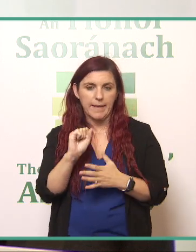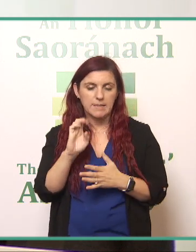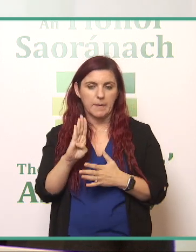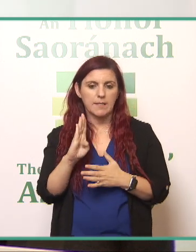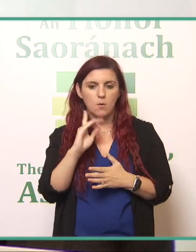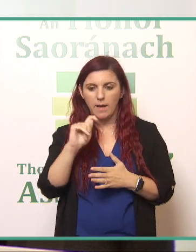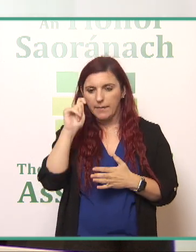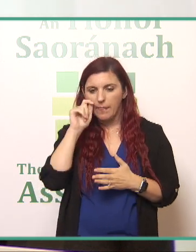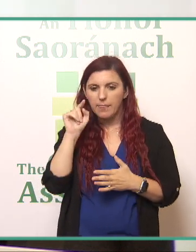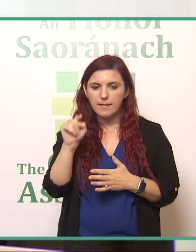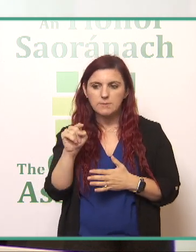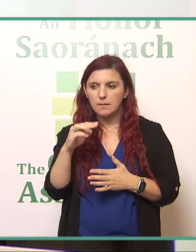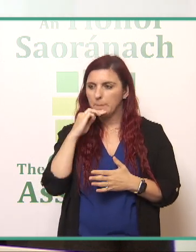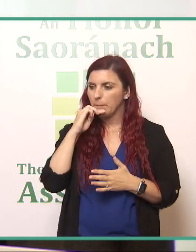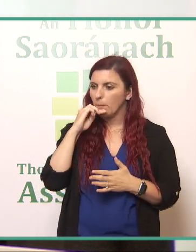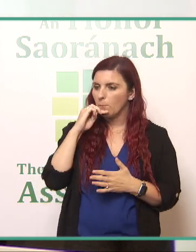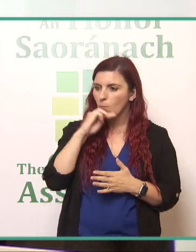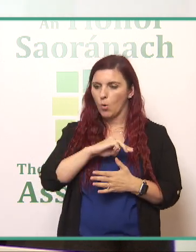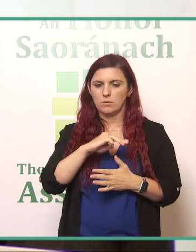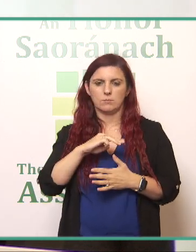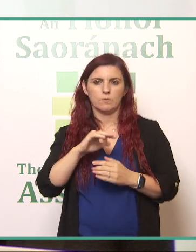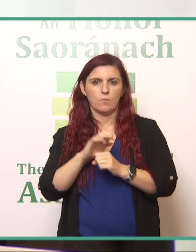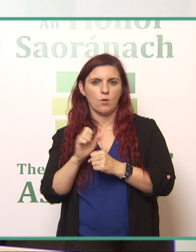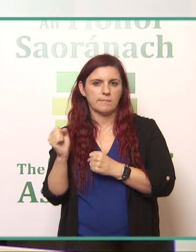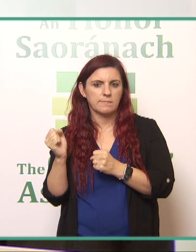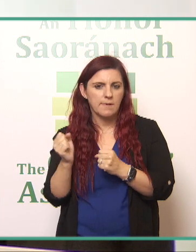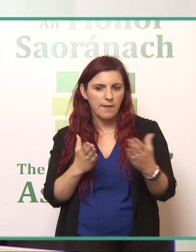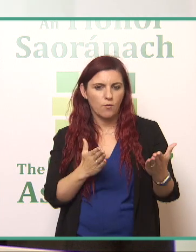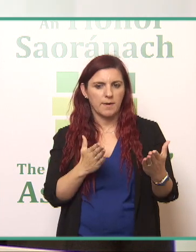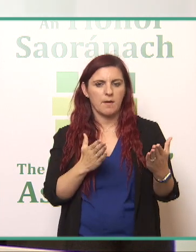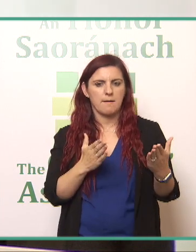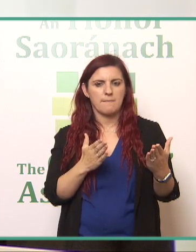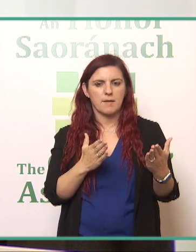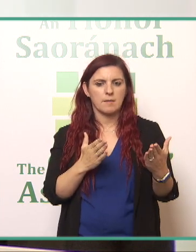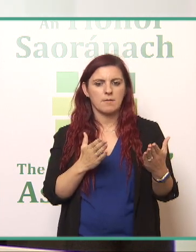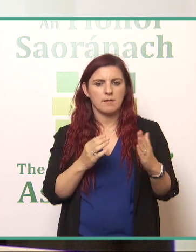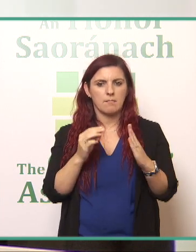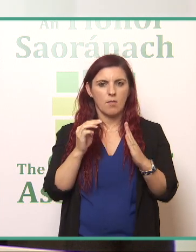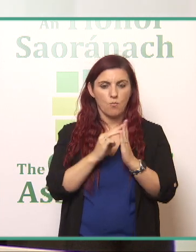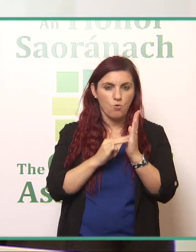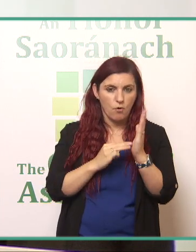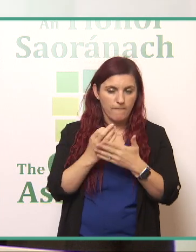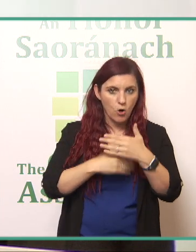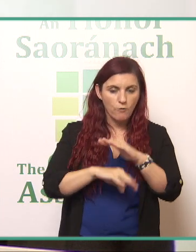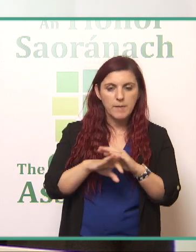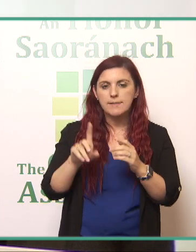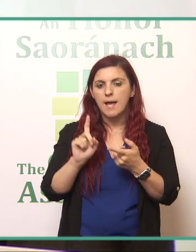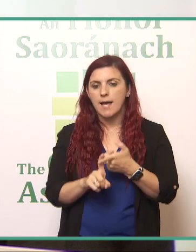that's very very important in terms of delivering the program for government and and the and what Society needs